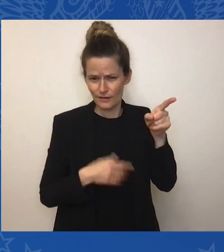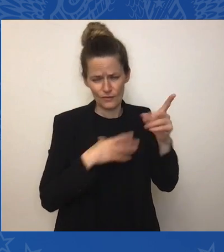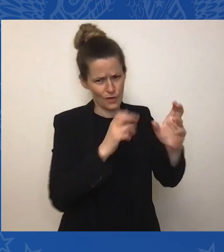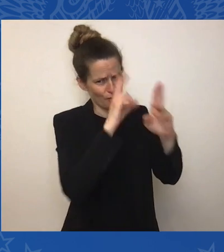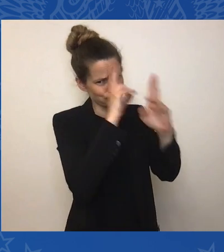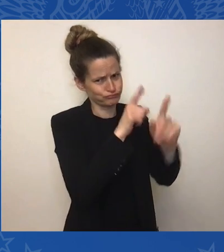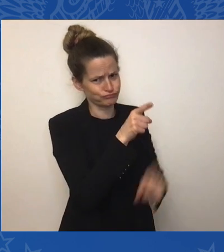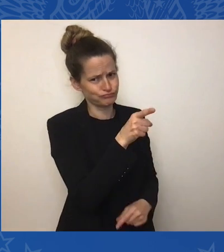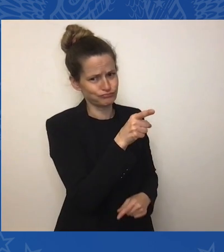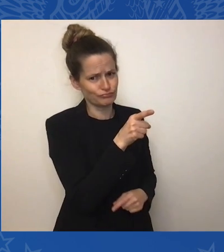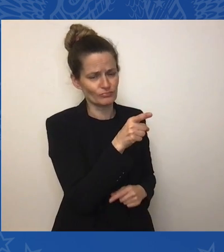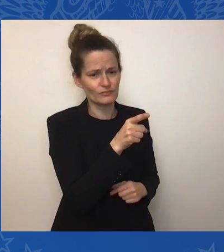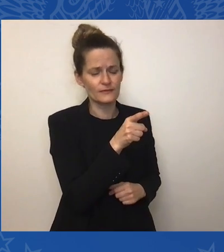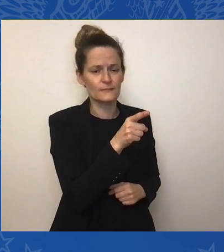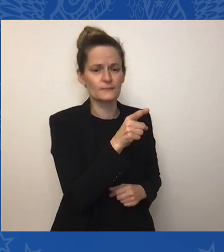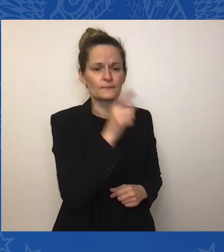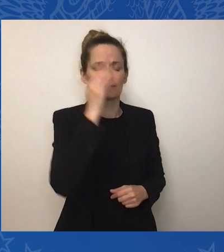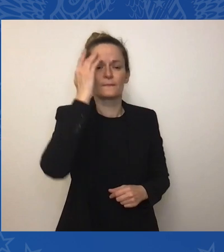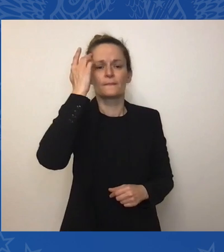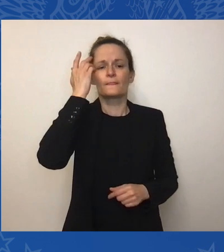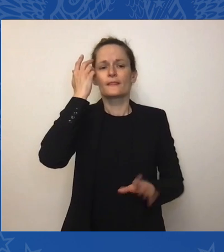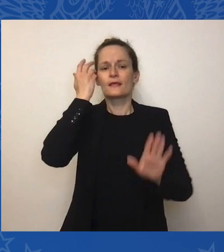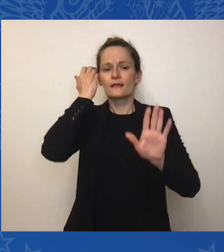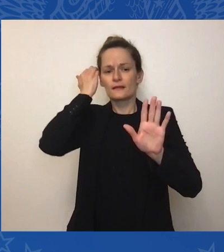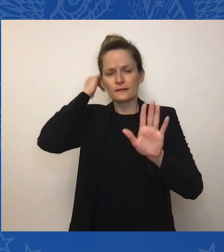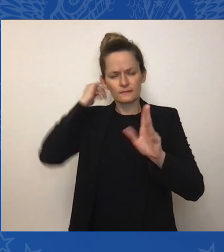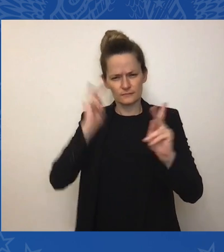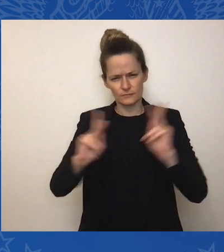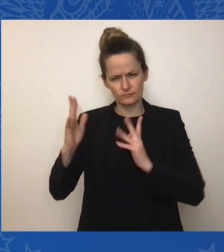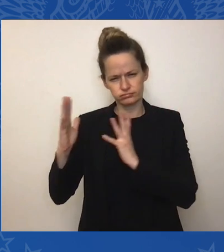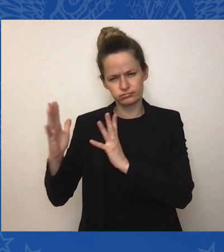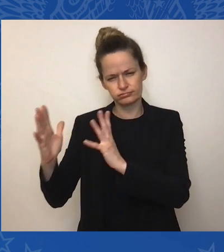If there's one message I hope you take from me today,